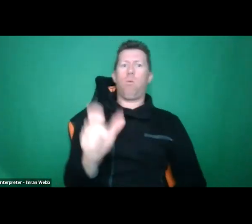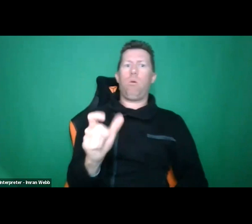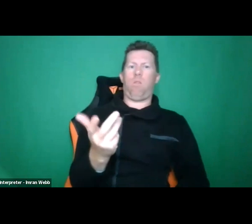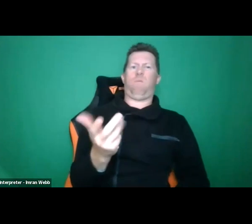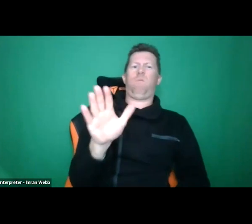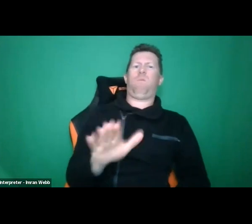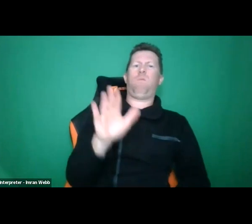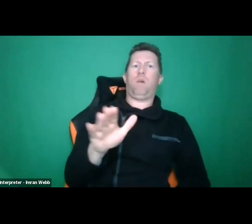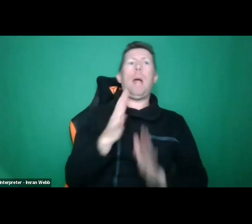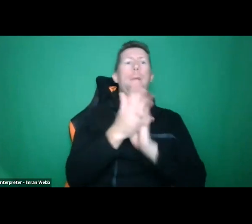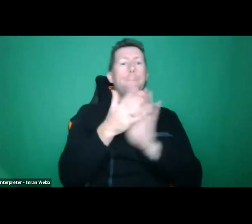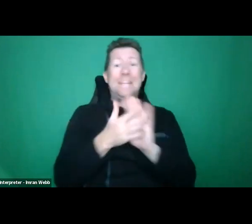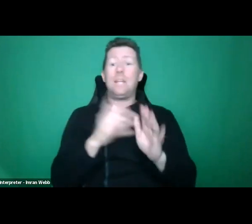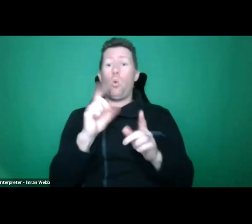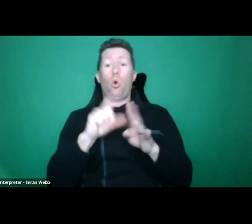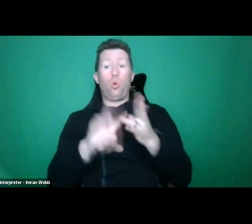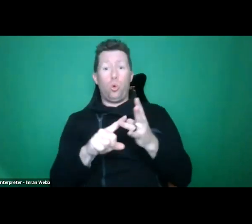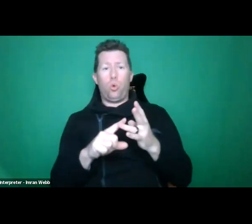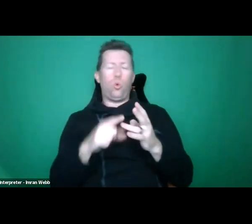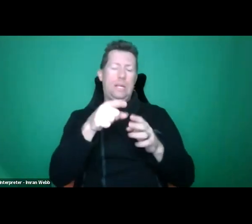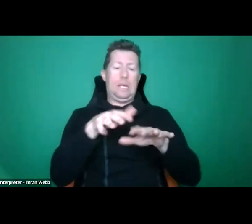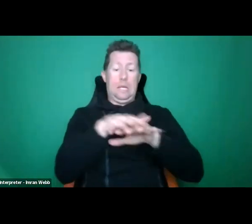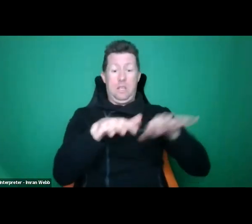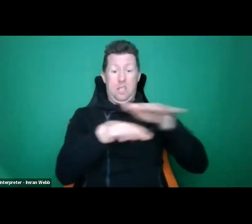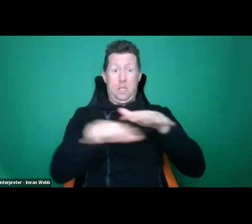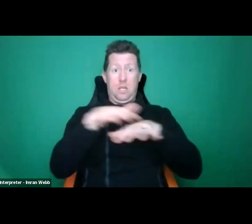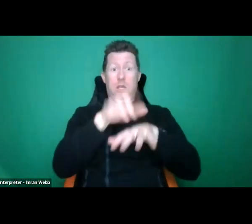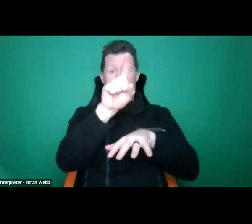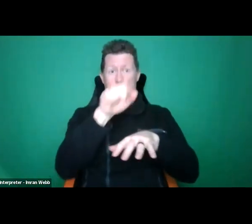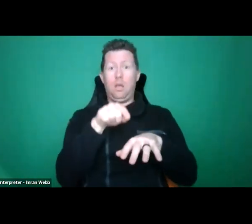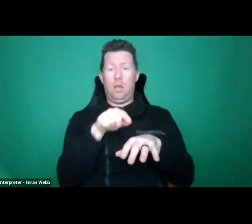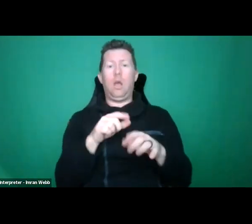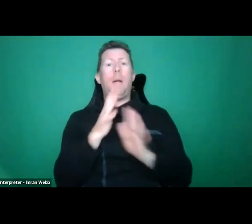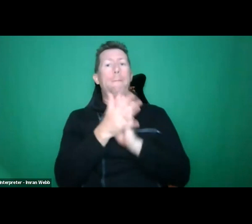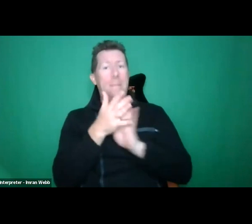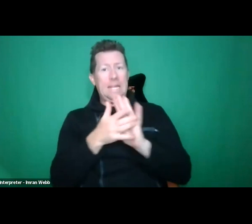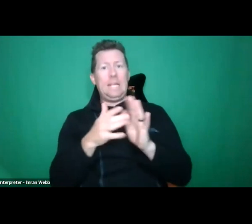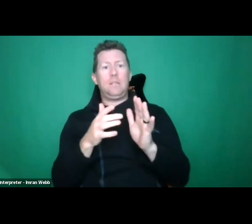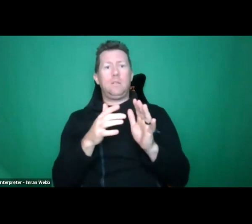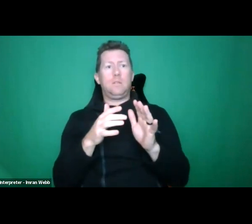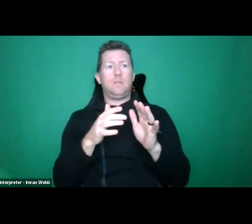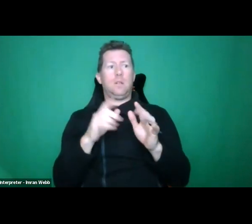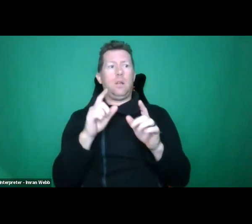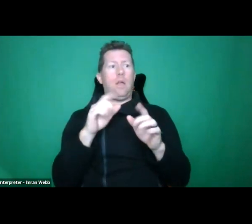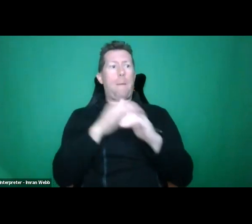Now the thing is, what that does about intersectionality. Intersectionality is not breaking down data into tiny bits